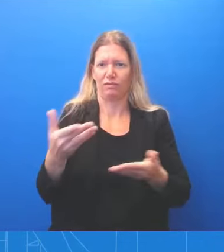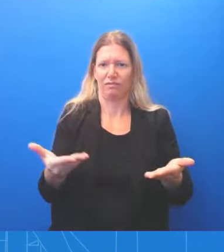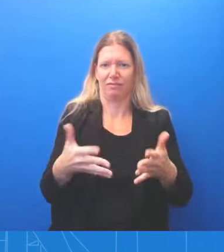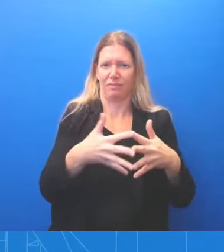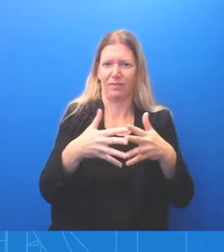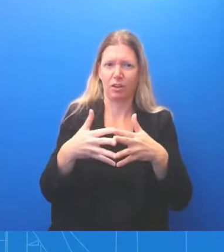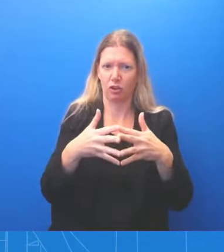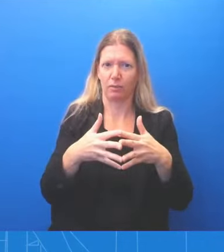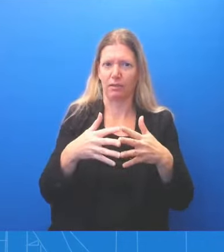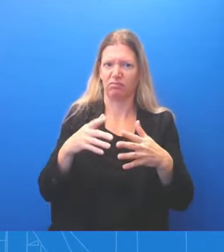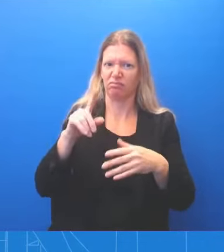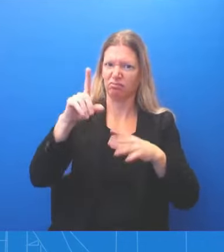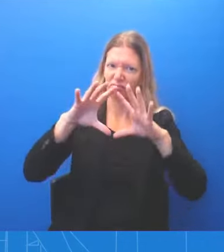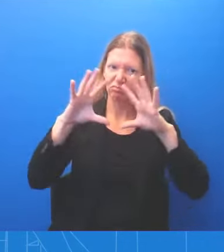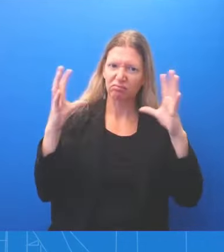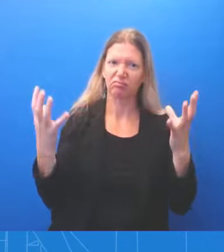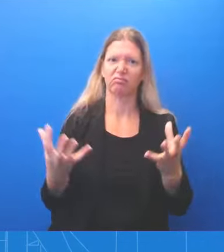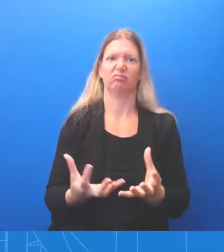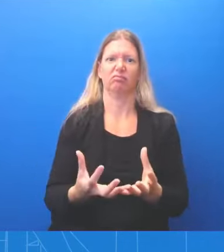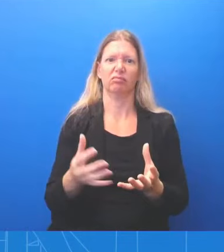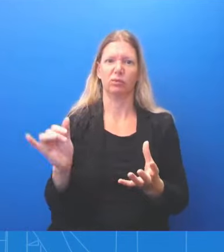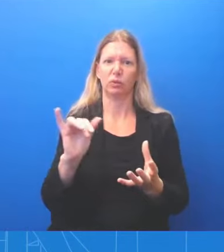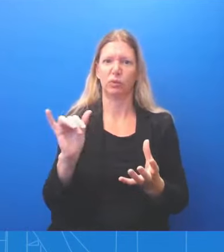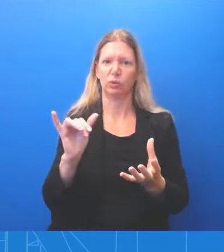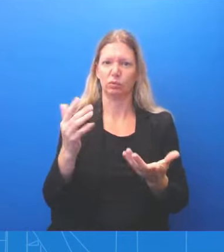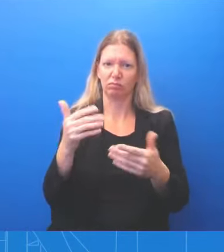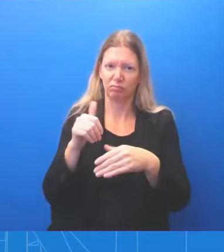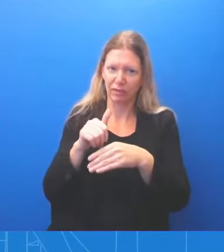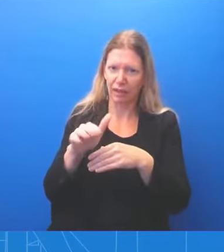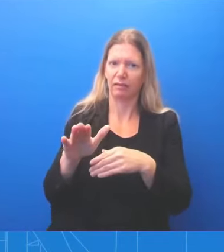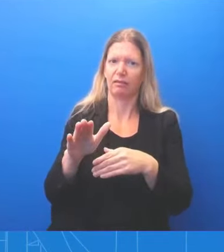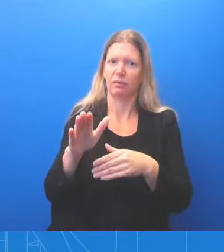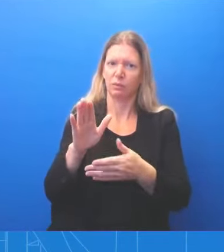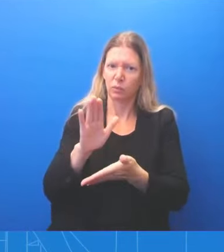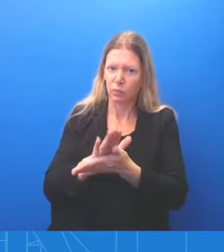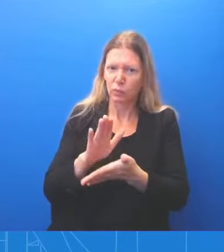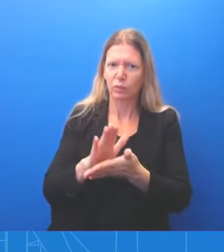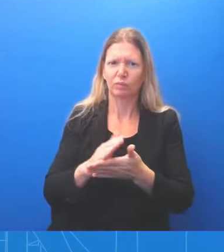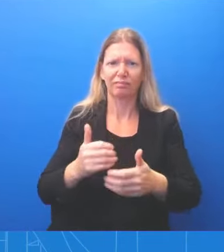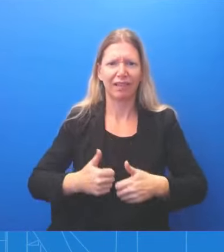being able to -- to live freely and be able to go to school and get the education.